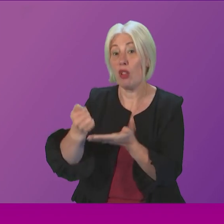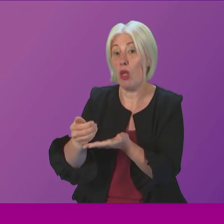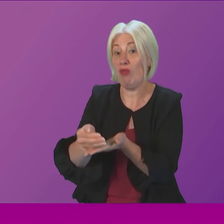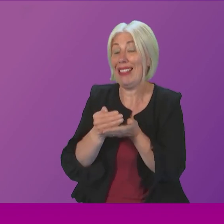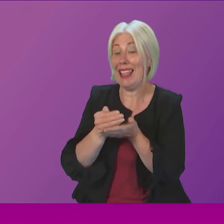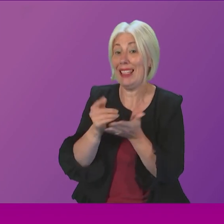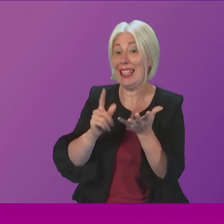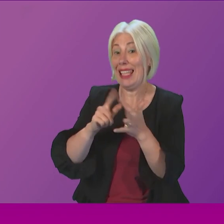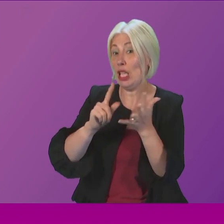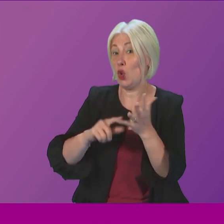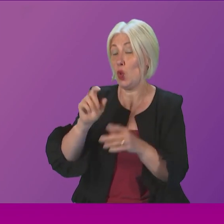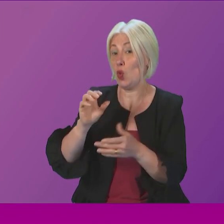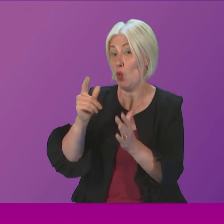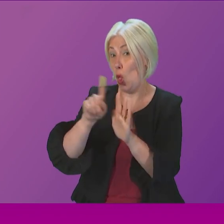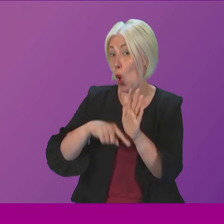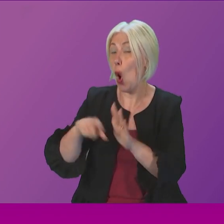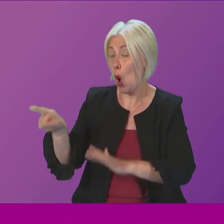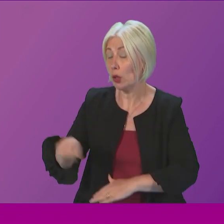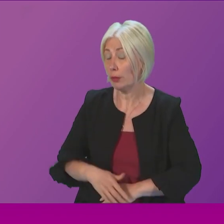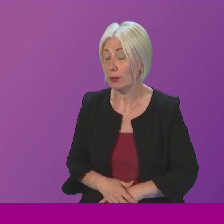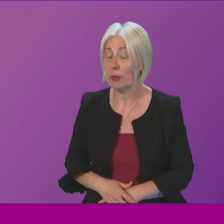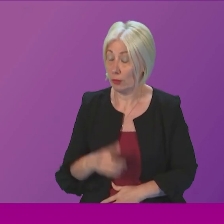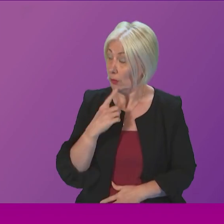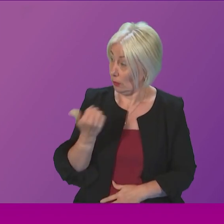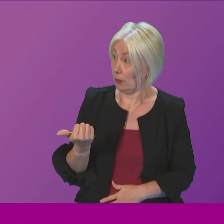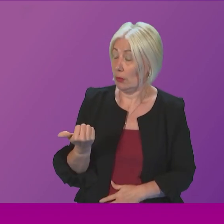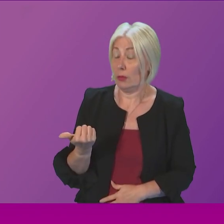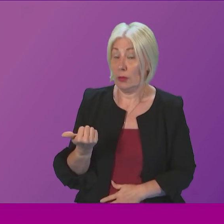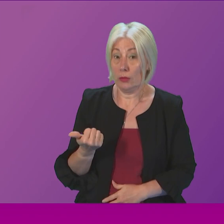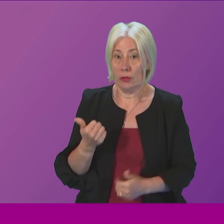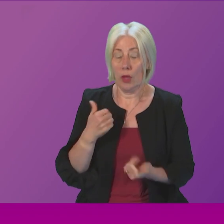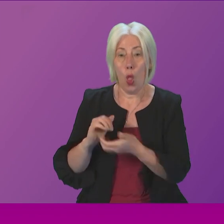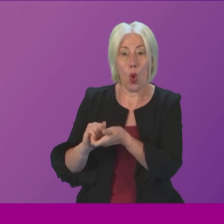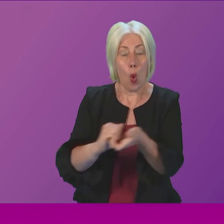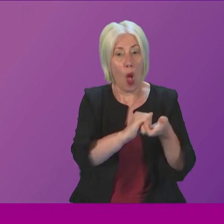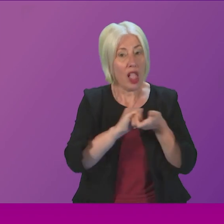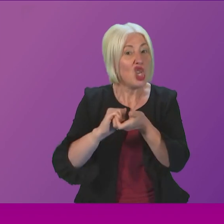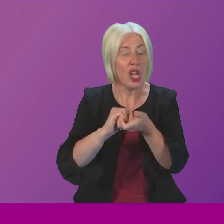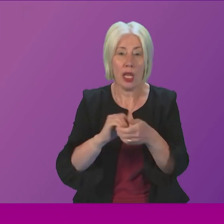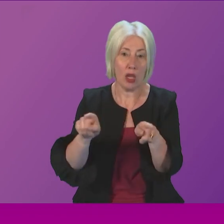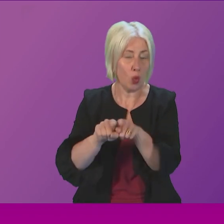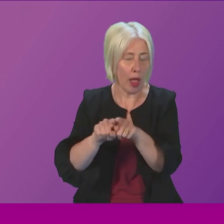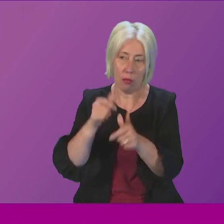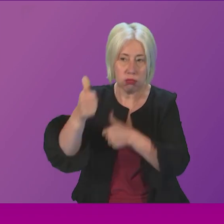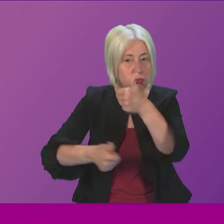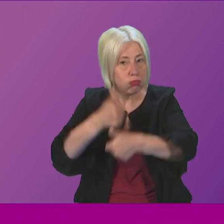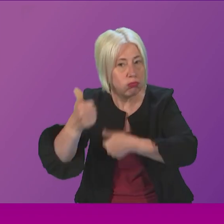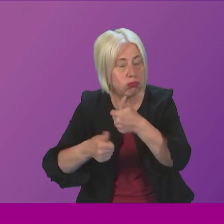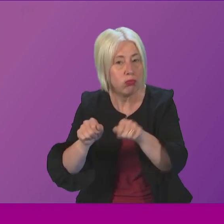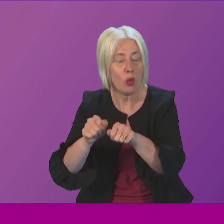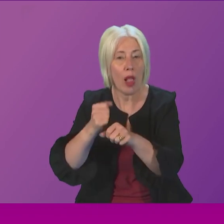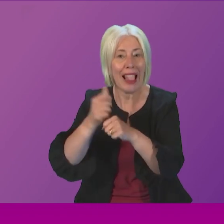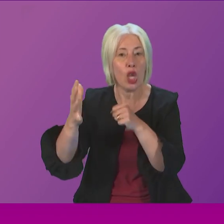I welcome the work of the coalition, and I congratulate Glasgow City Council on its work